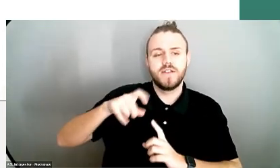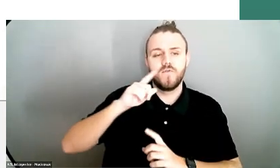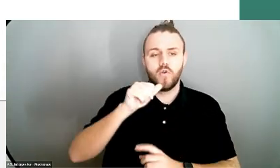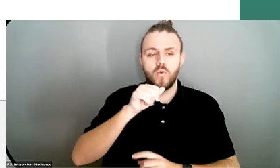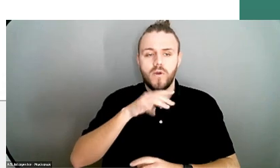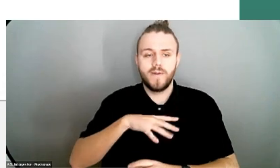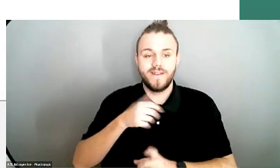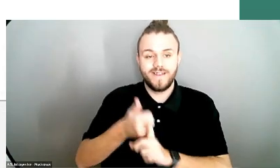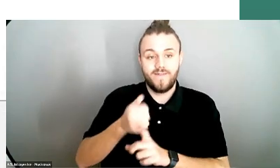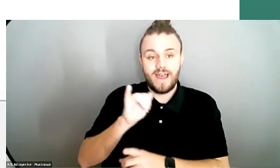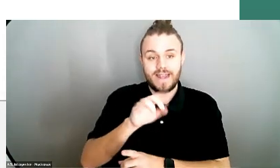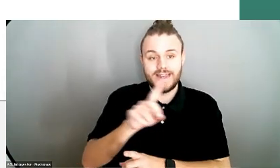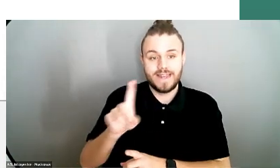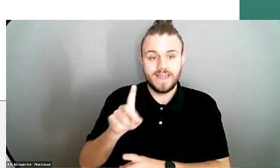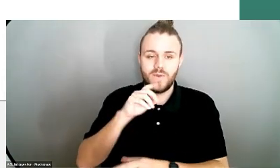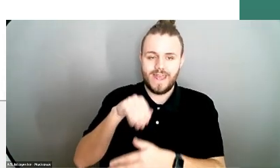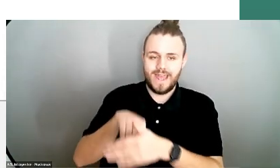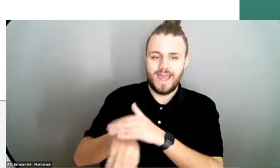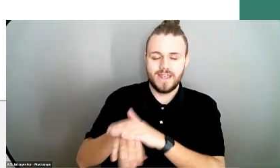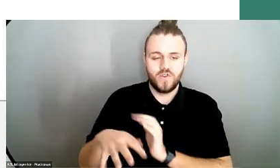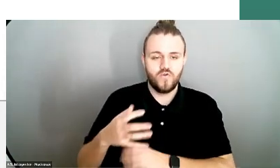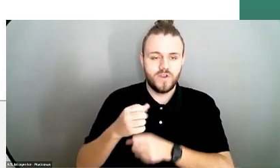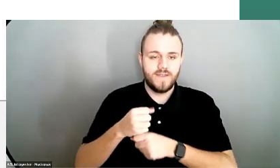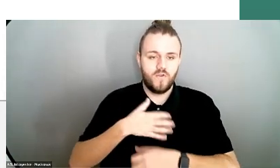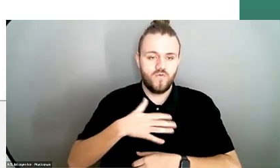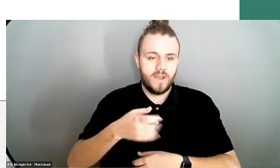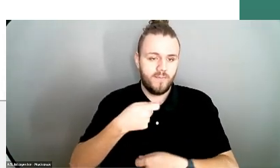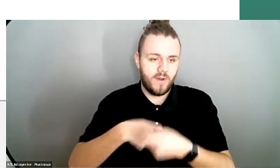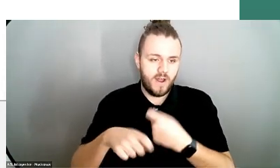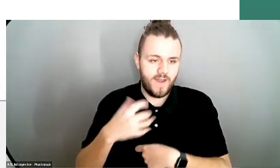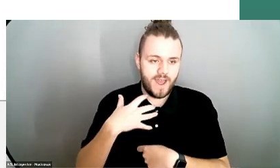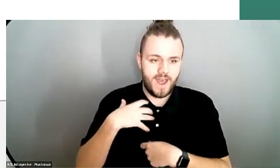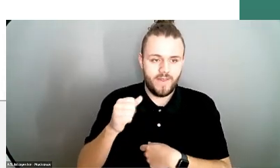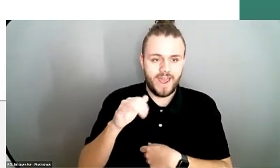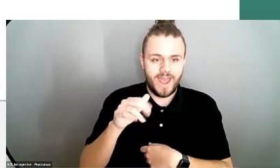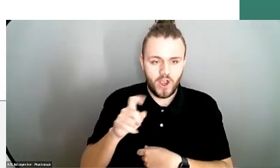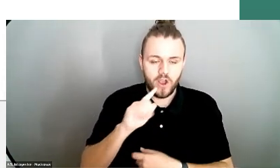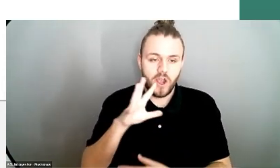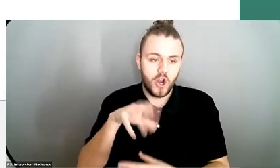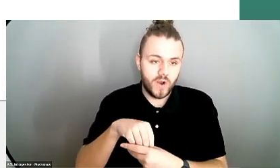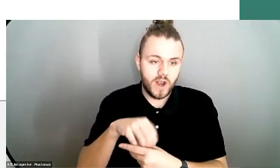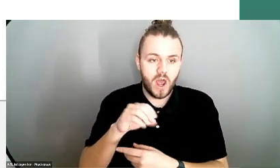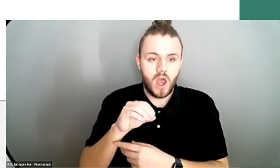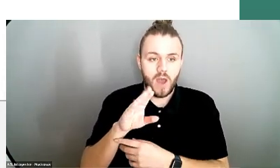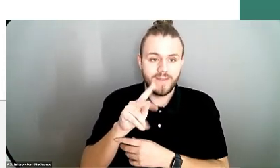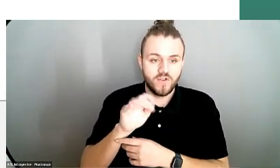with accessing and receiving reproductive health care, including obstetrical and postpartum care.